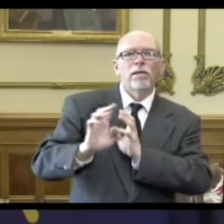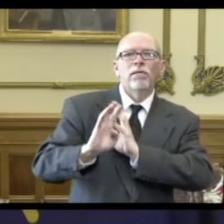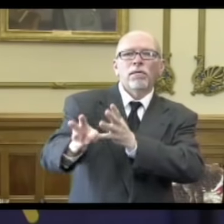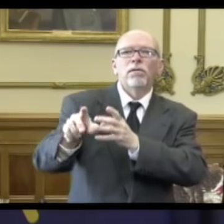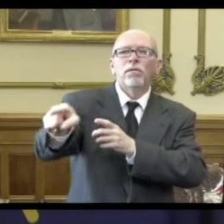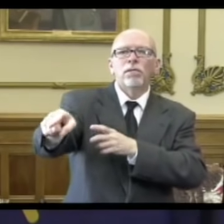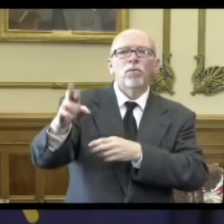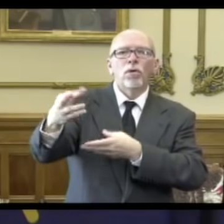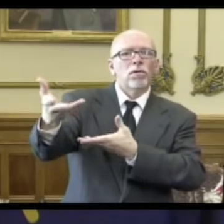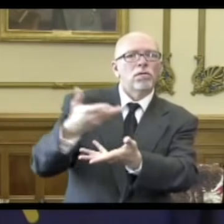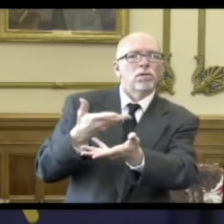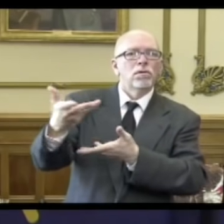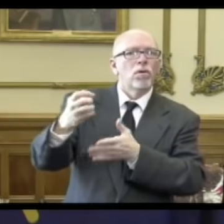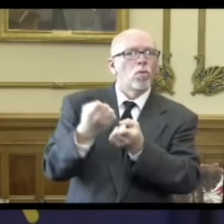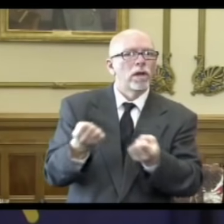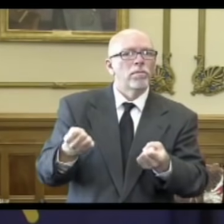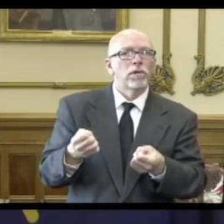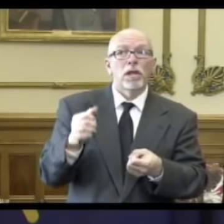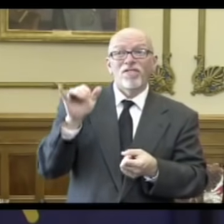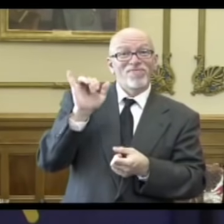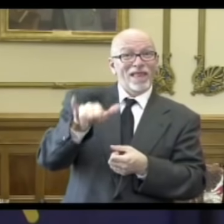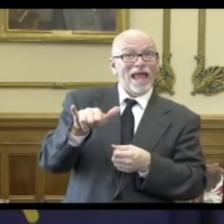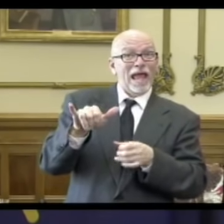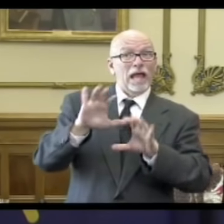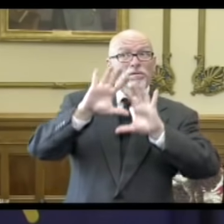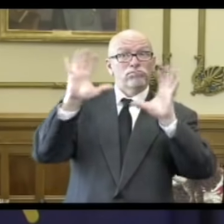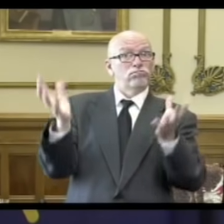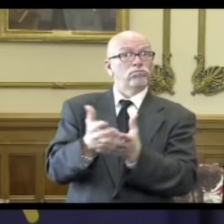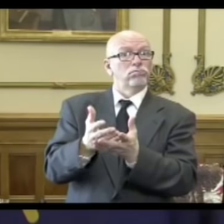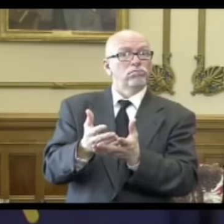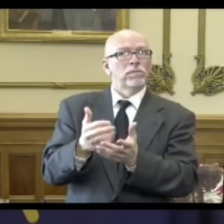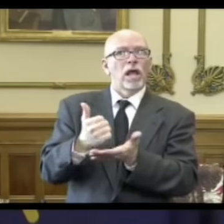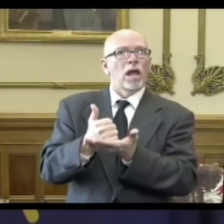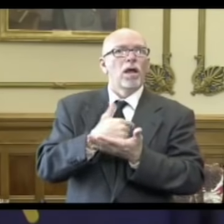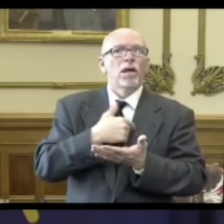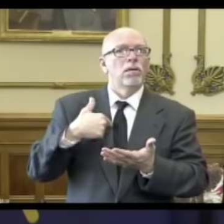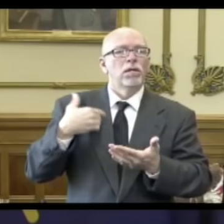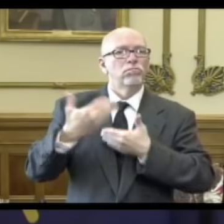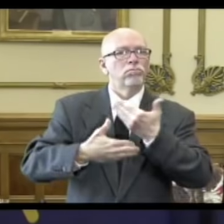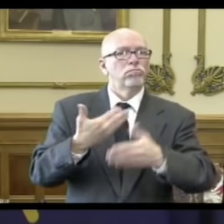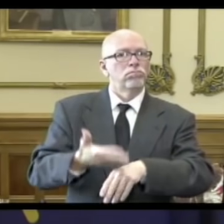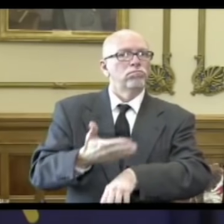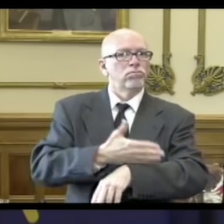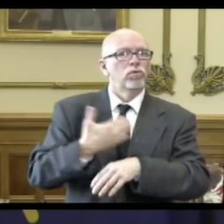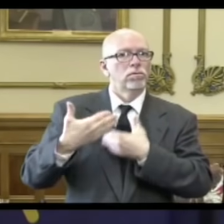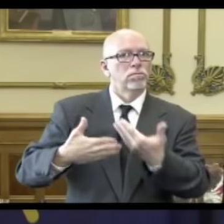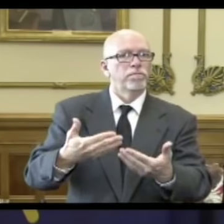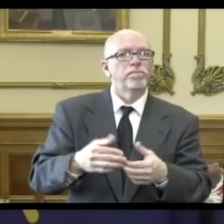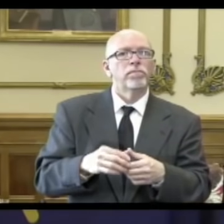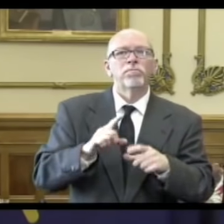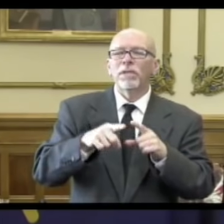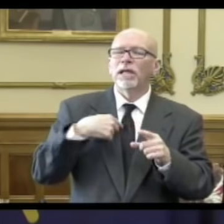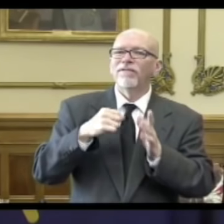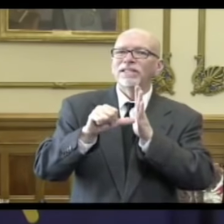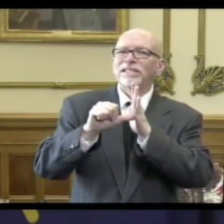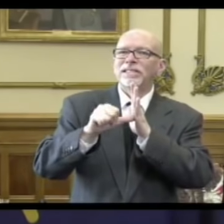OR FILLED UP IN ONE HOSPITAL WE CAN PARTNER WITH. ANOTHER NEARBY IN THAT IN THAT DISTRICT THAT IS ENABLED